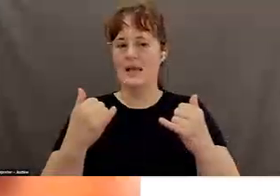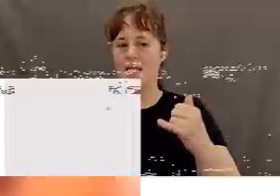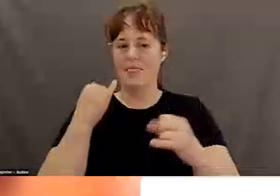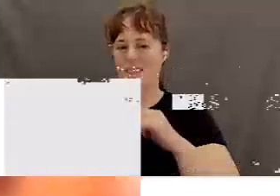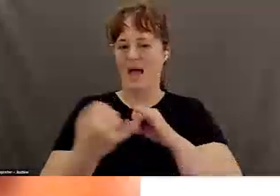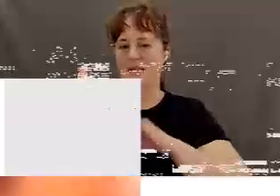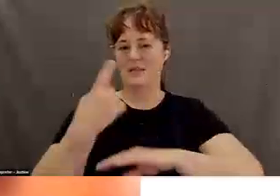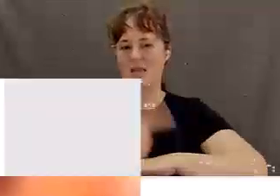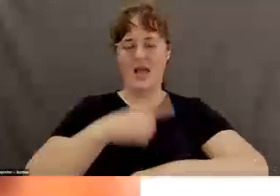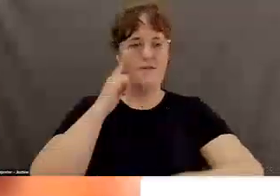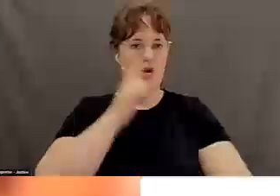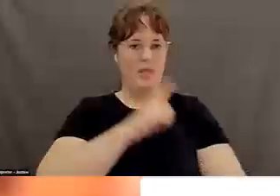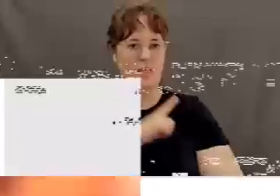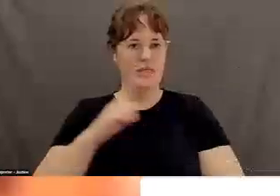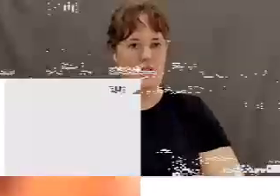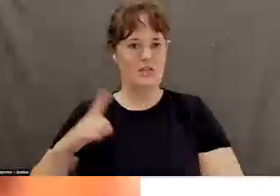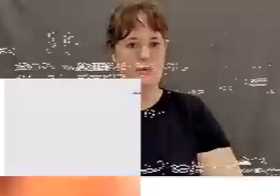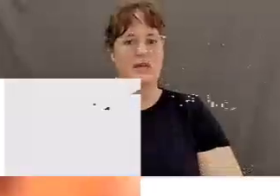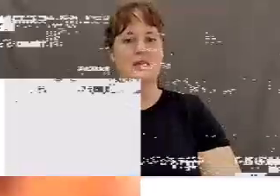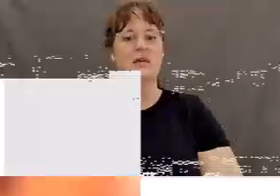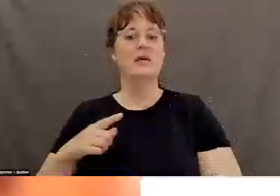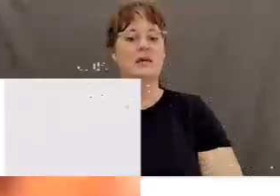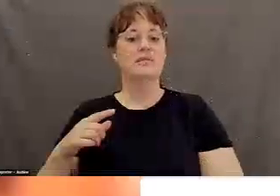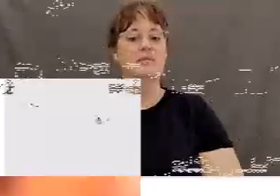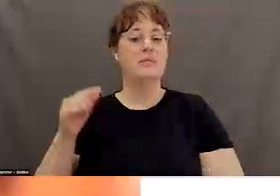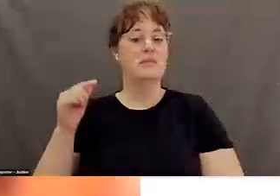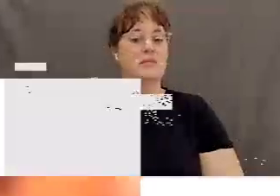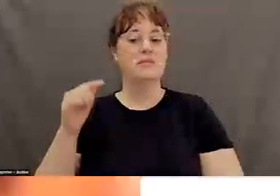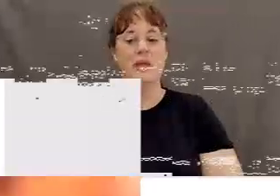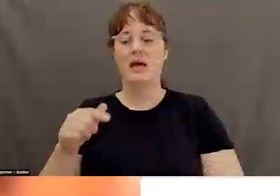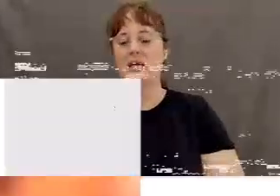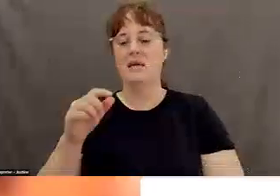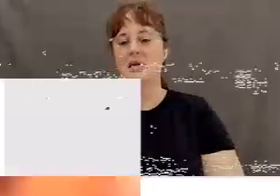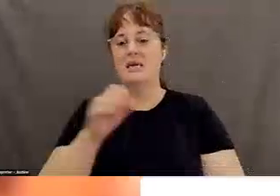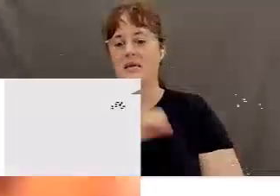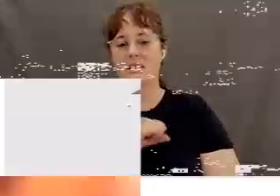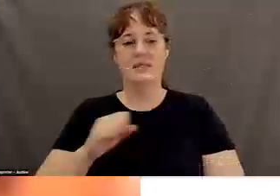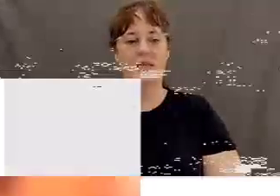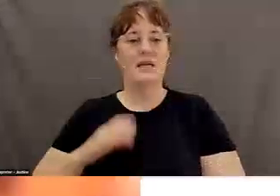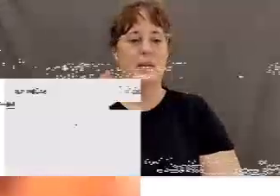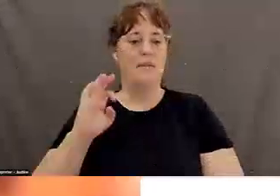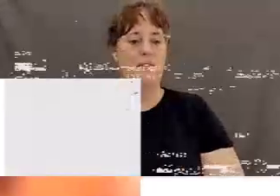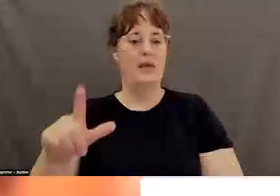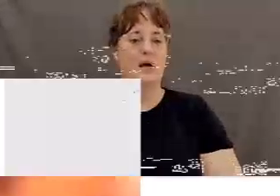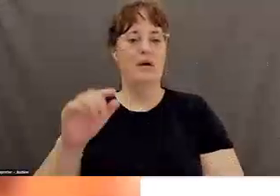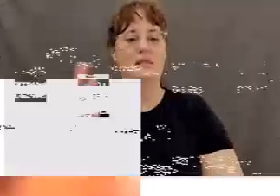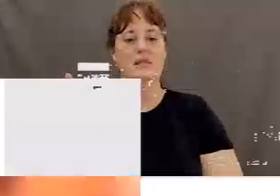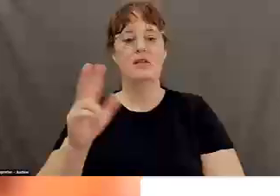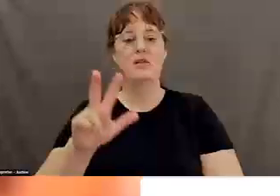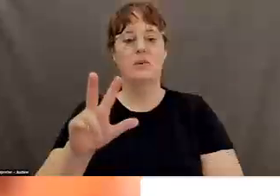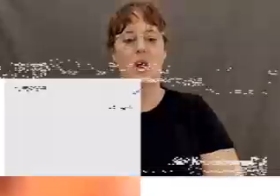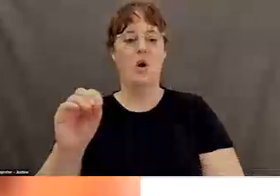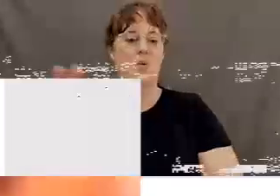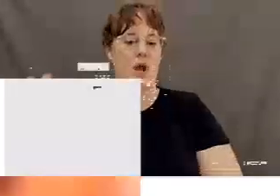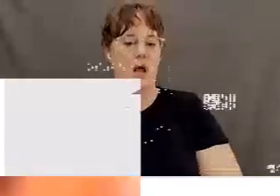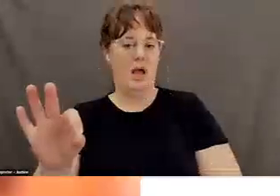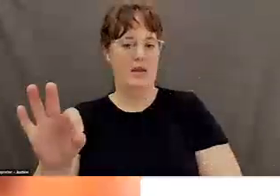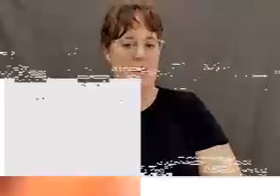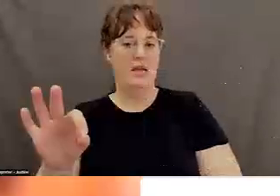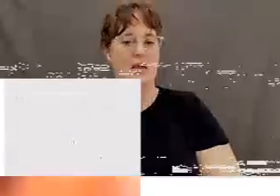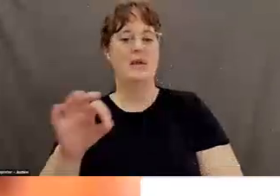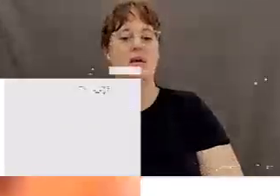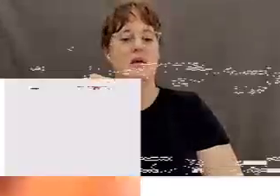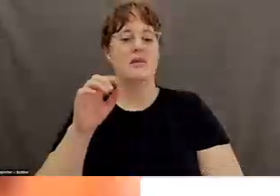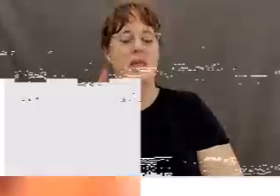Boardroom: Senate Bill 6309, the permitting reform bill we advocated for, made it through both chambers and is now headed to the Governor's desk